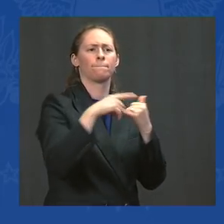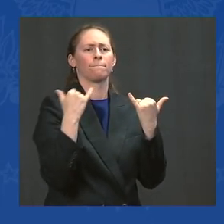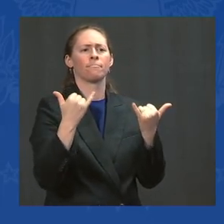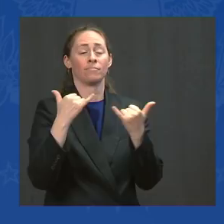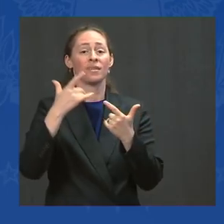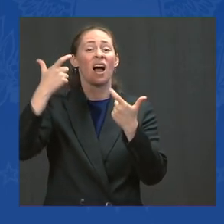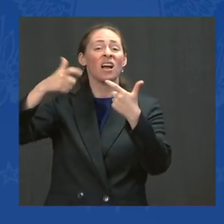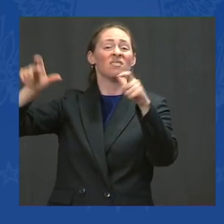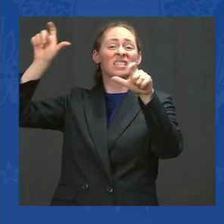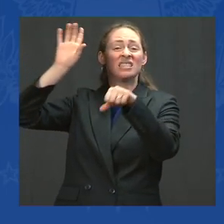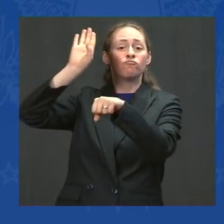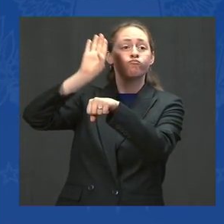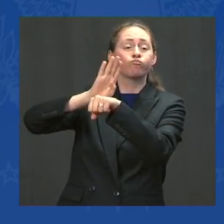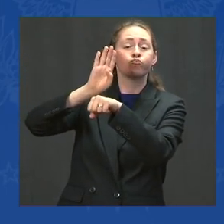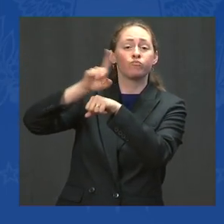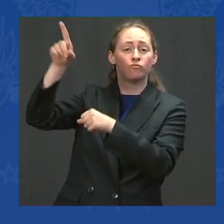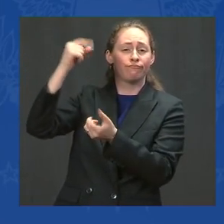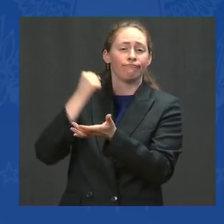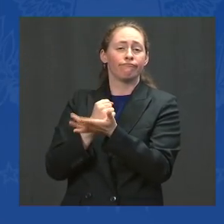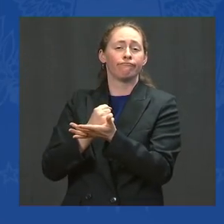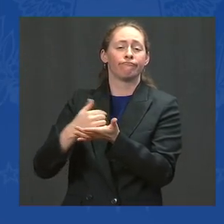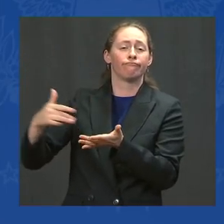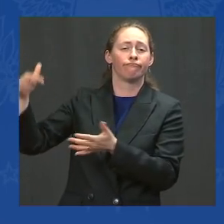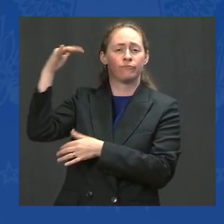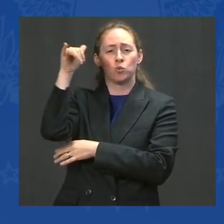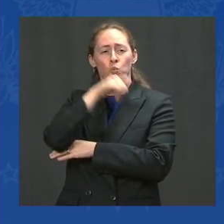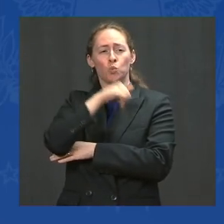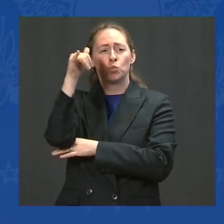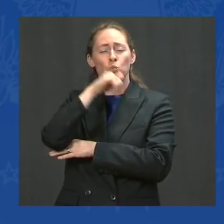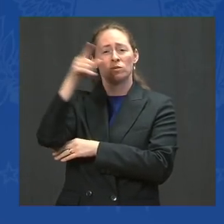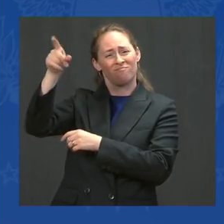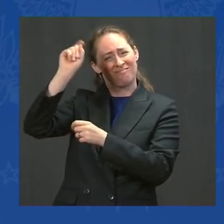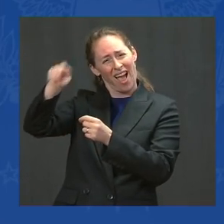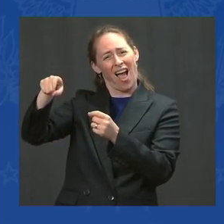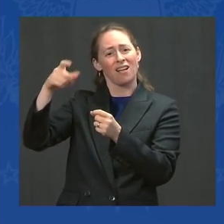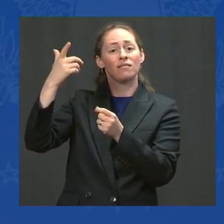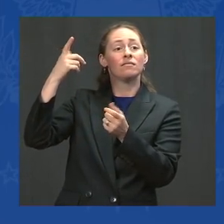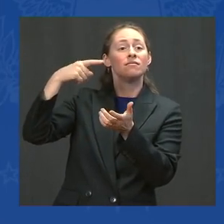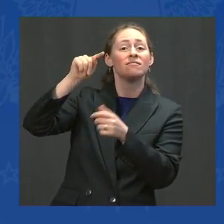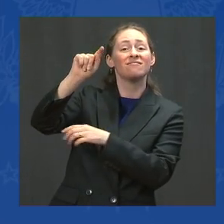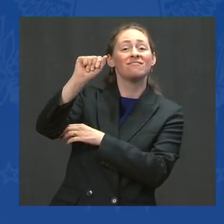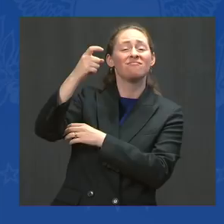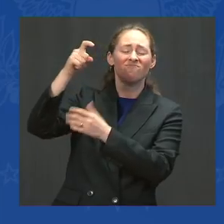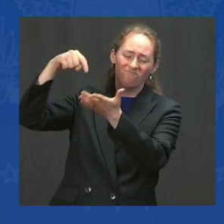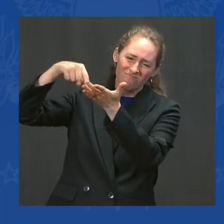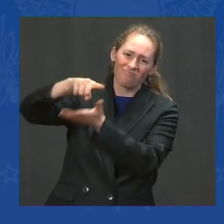and the very wealthiest among us pay their fair share by reforming our international tax system